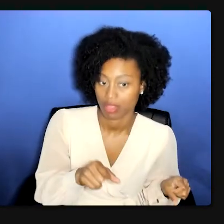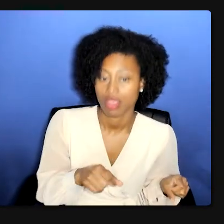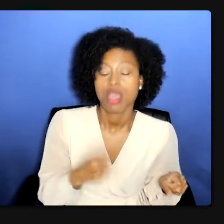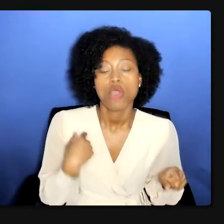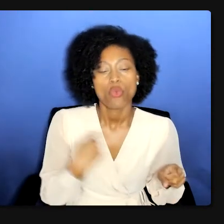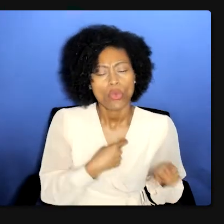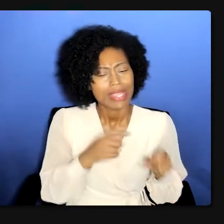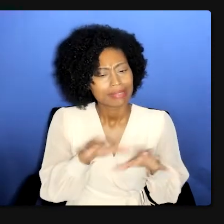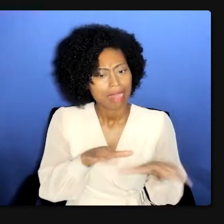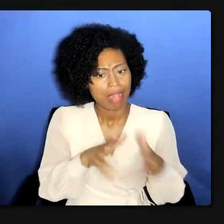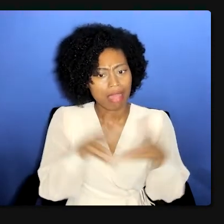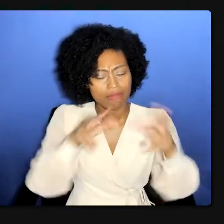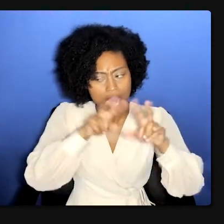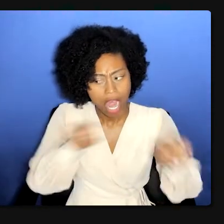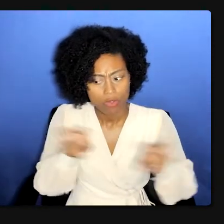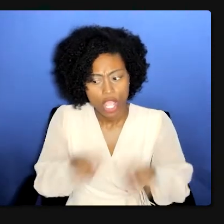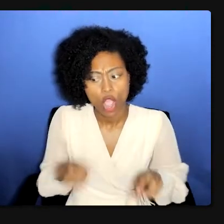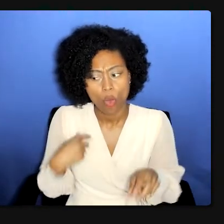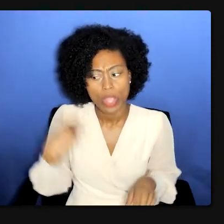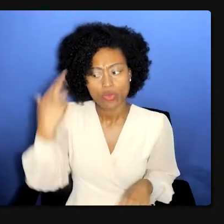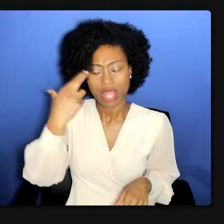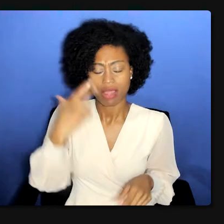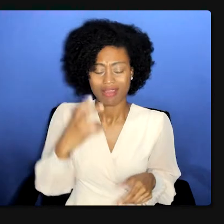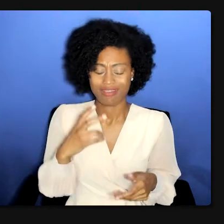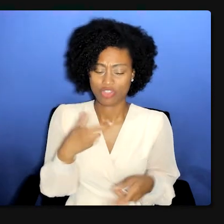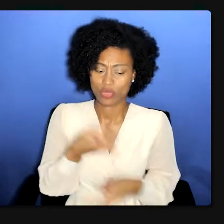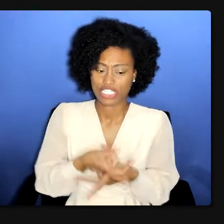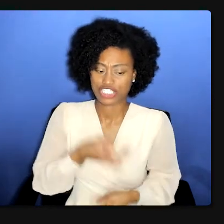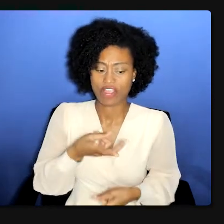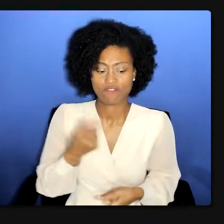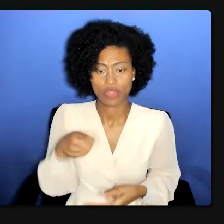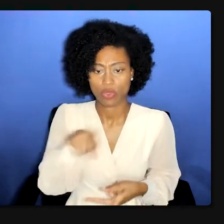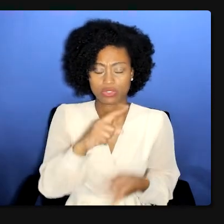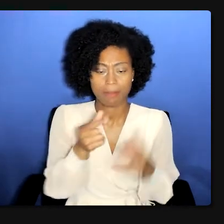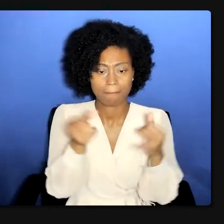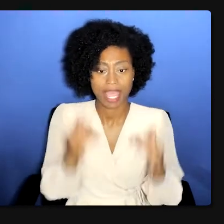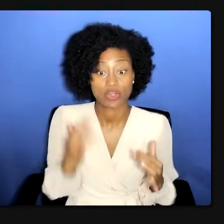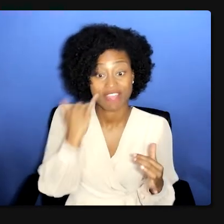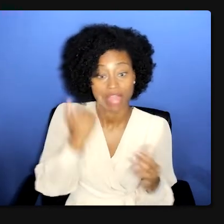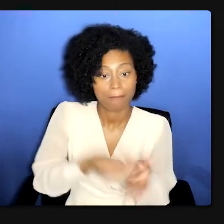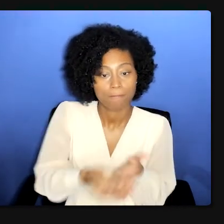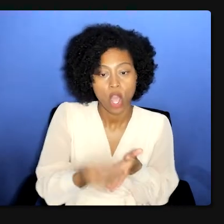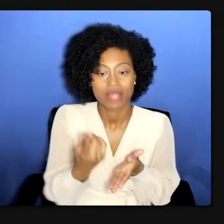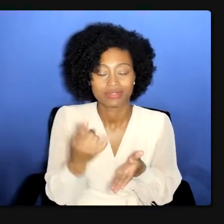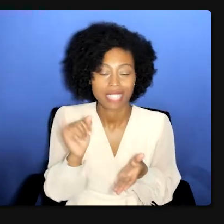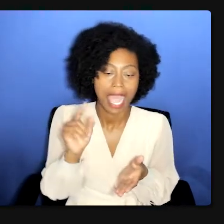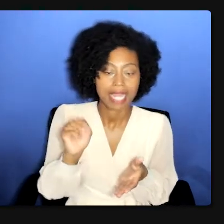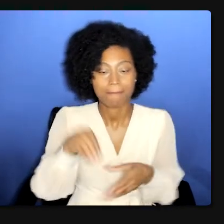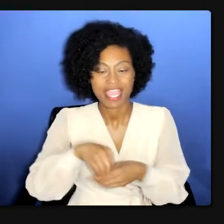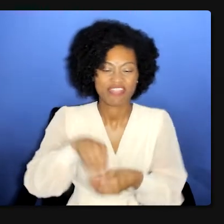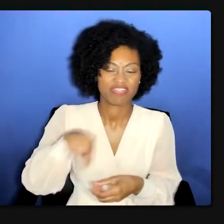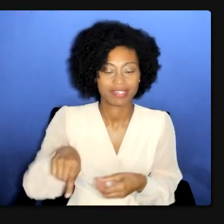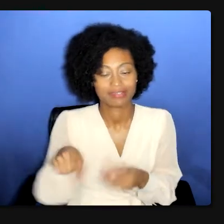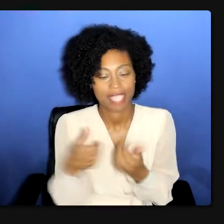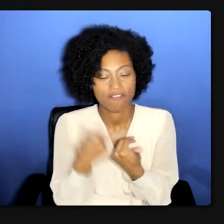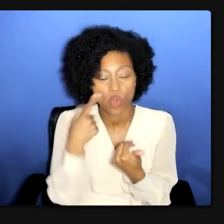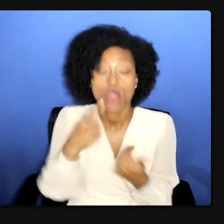that the retention curve of payers, this is people who had bought an item in our game for real dollars,